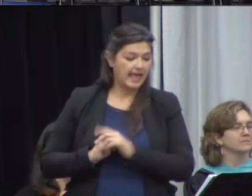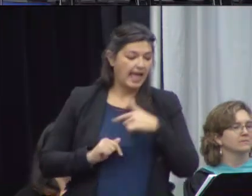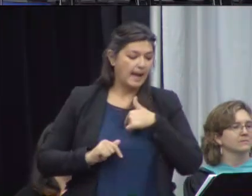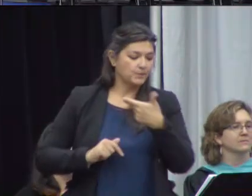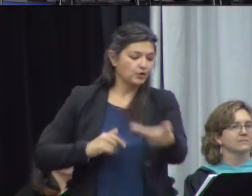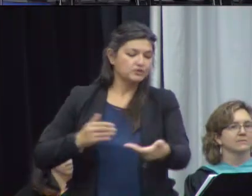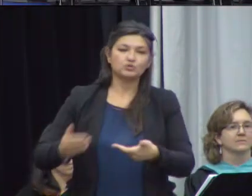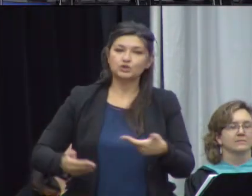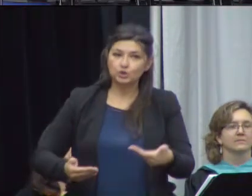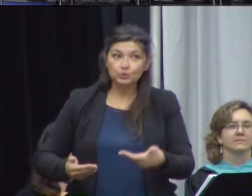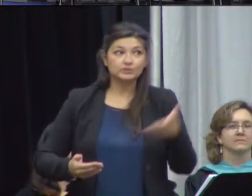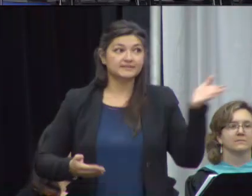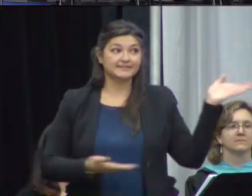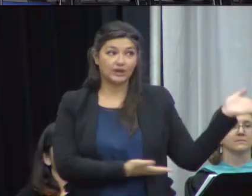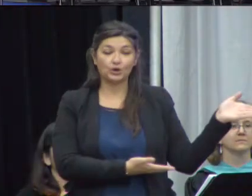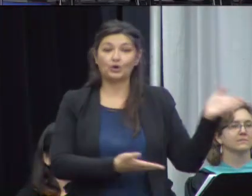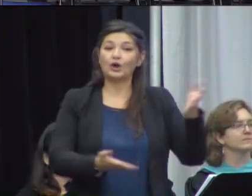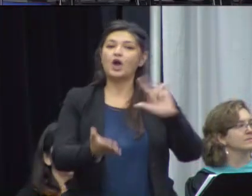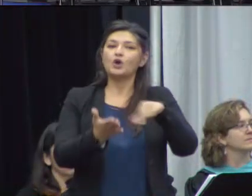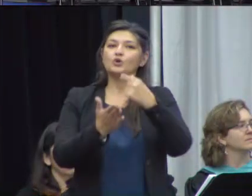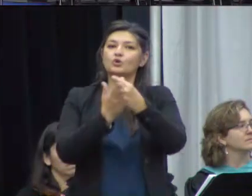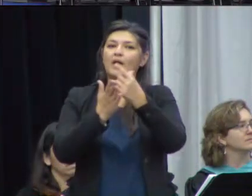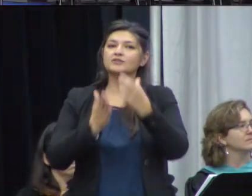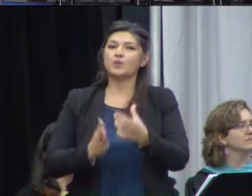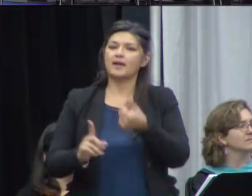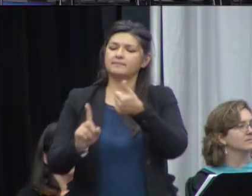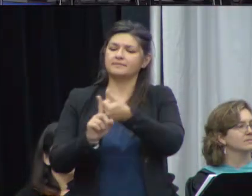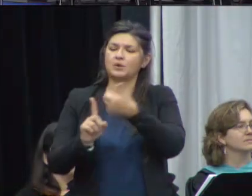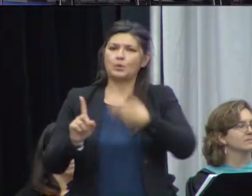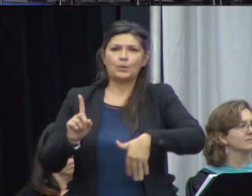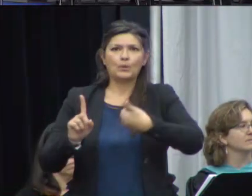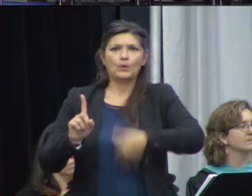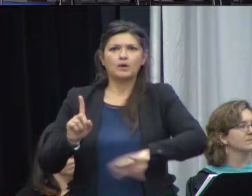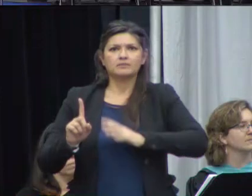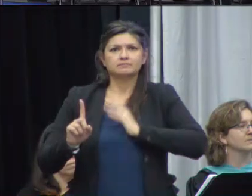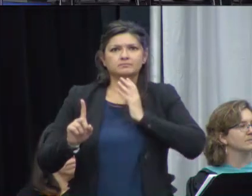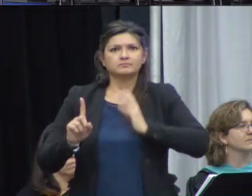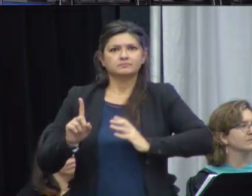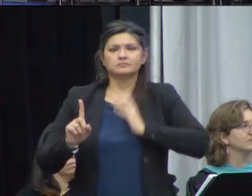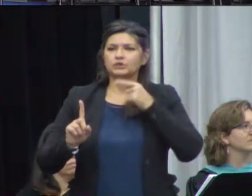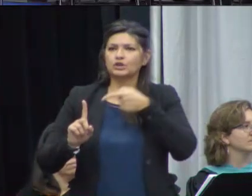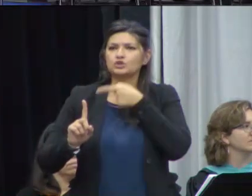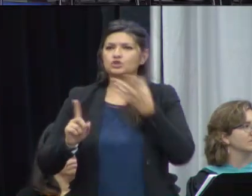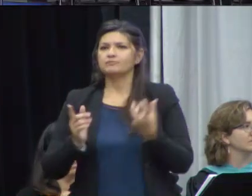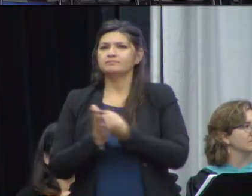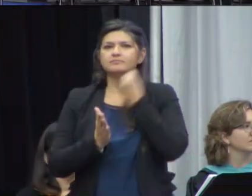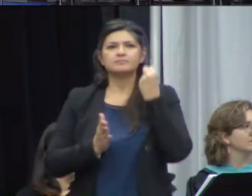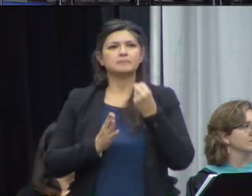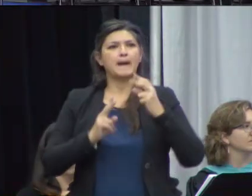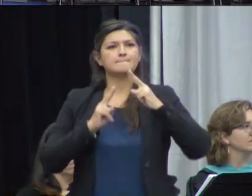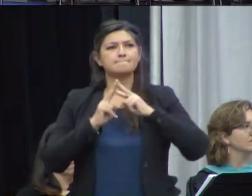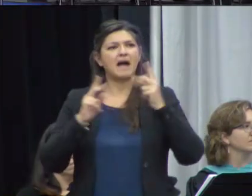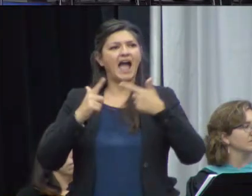to the podium a graduate who has distinguished herself by earning the bilingual seal on her diploma.